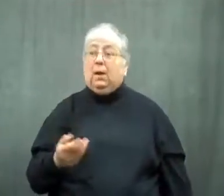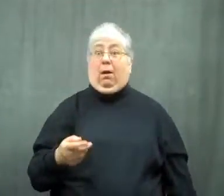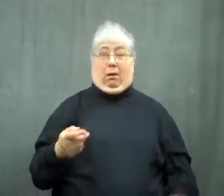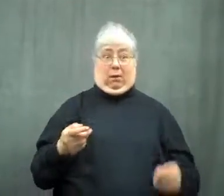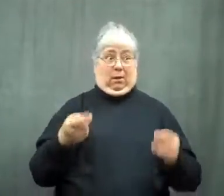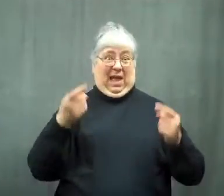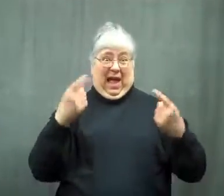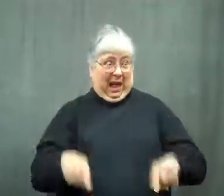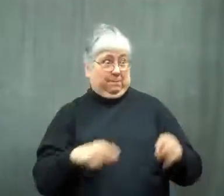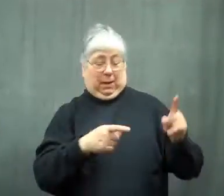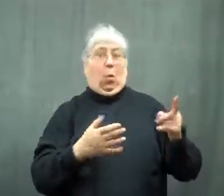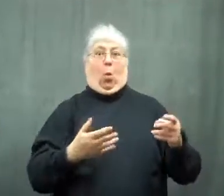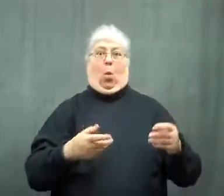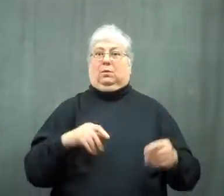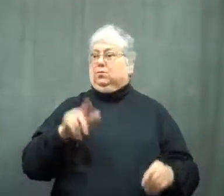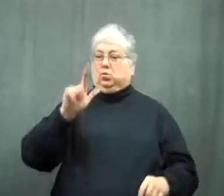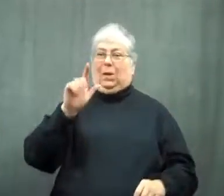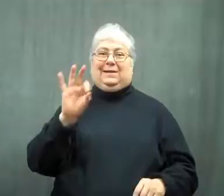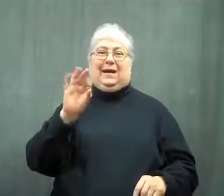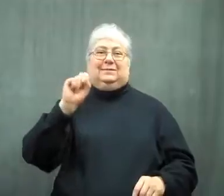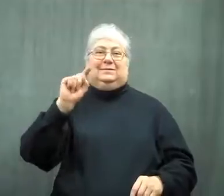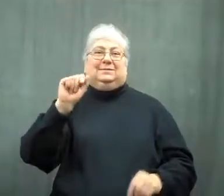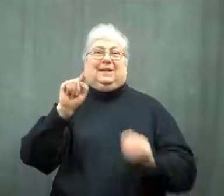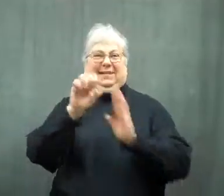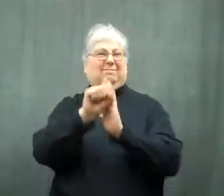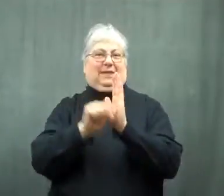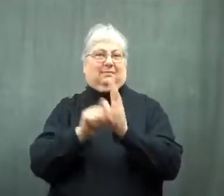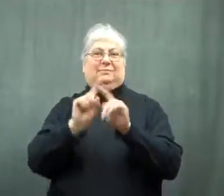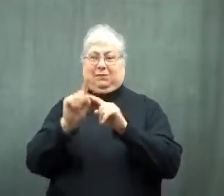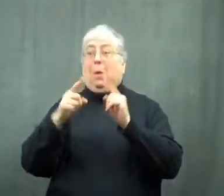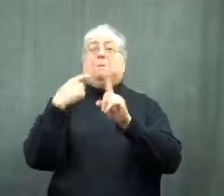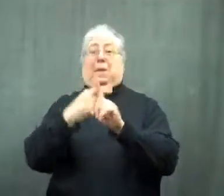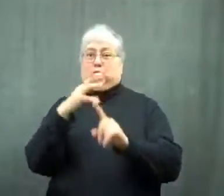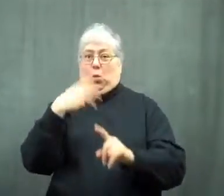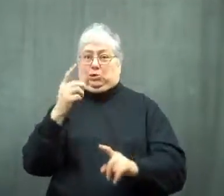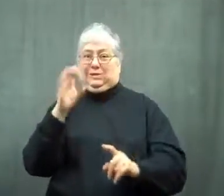When that happened, 29 states and Washington, D.C.